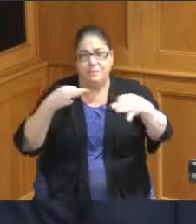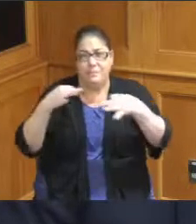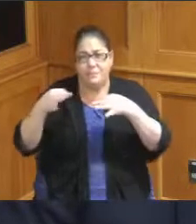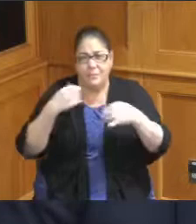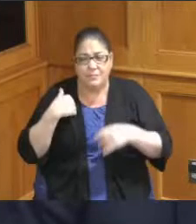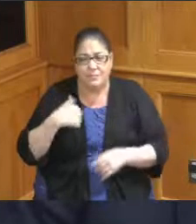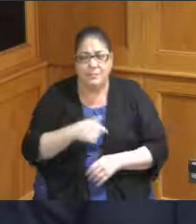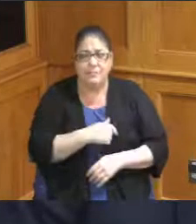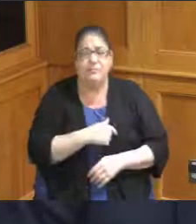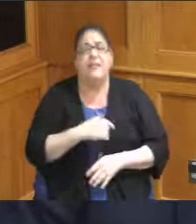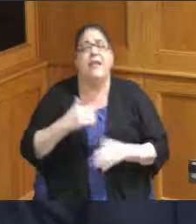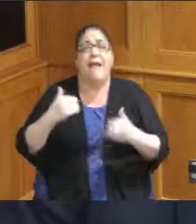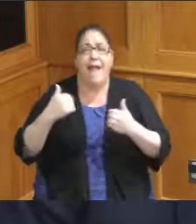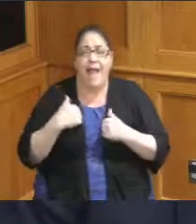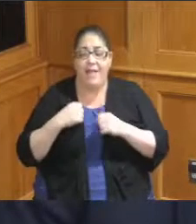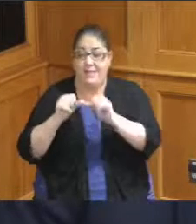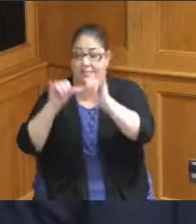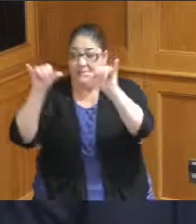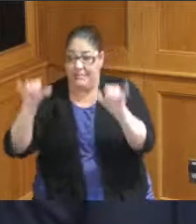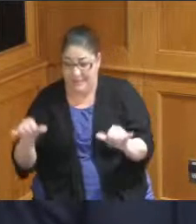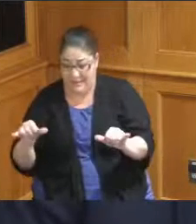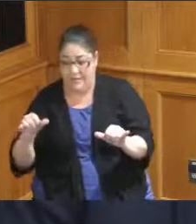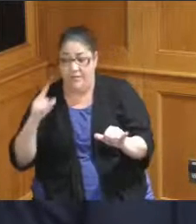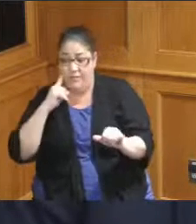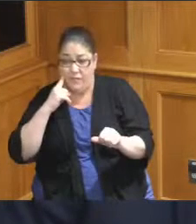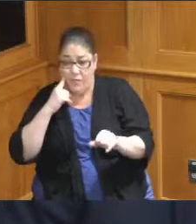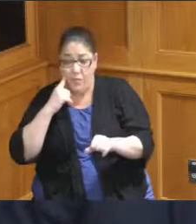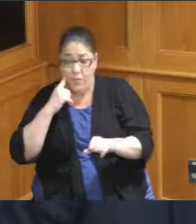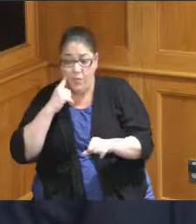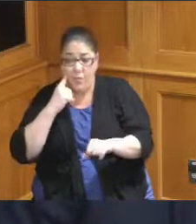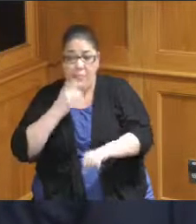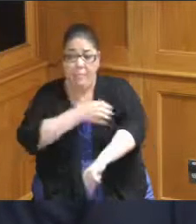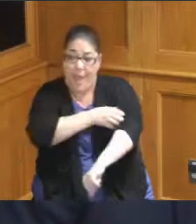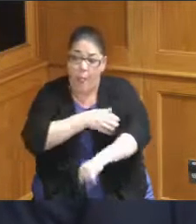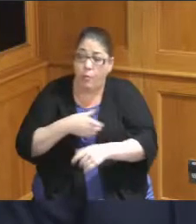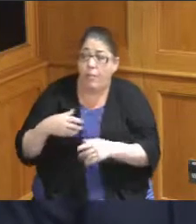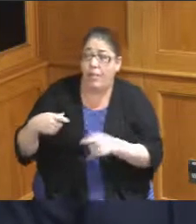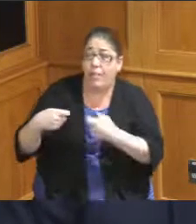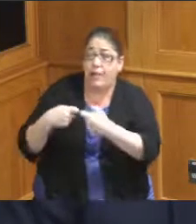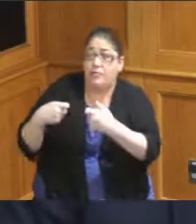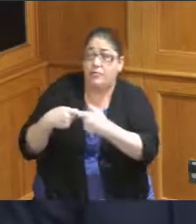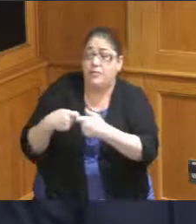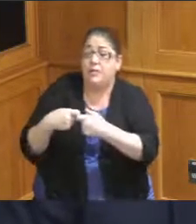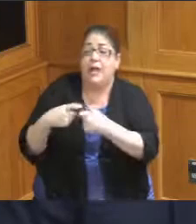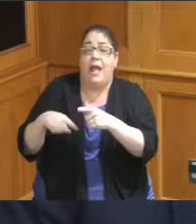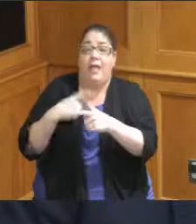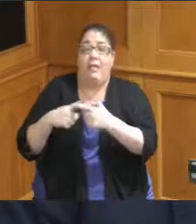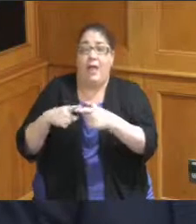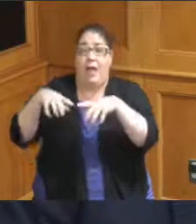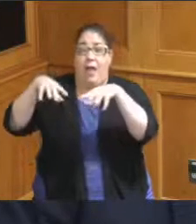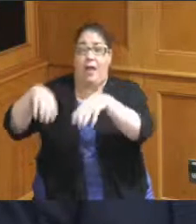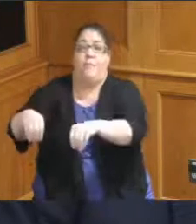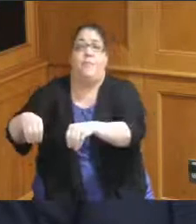backup systems in place in the case that the system goes down and so the expectation was